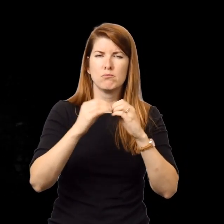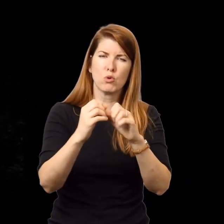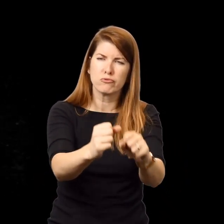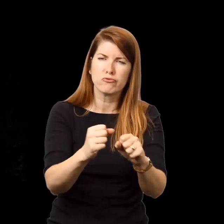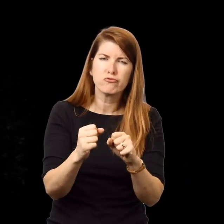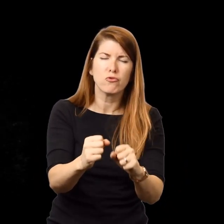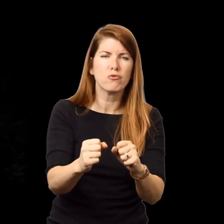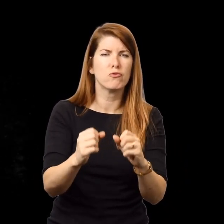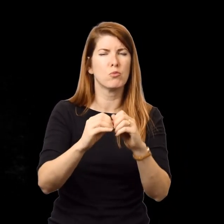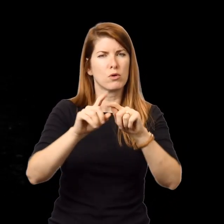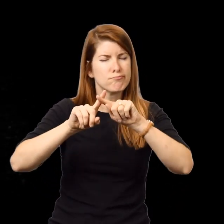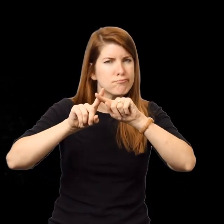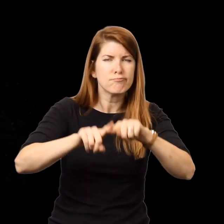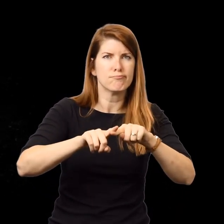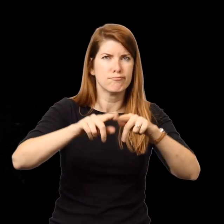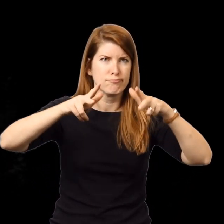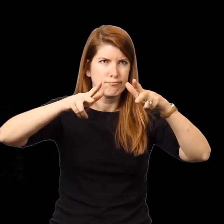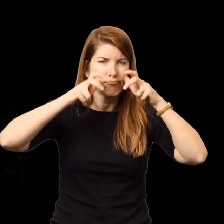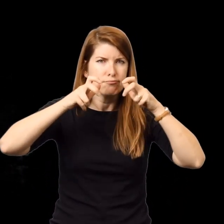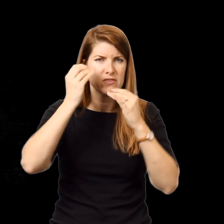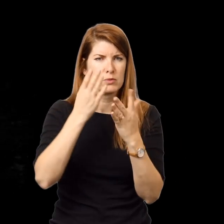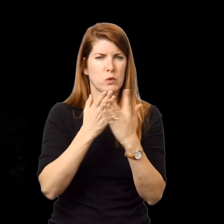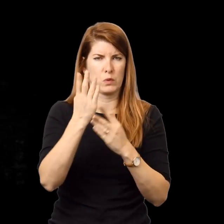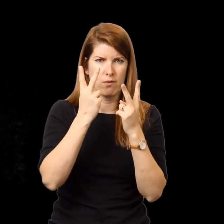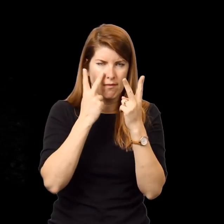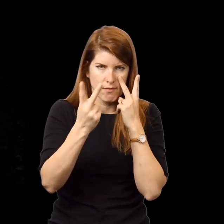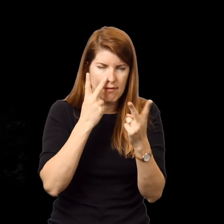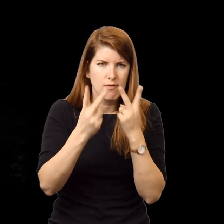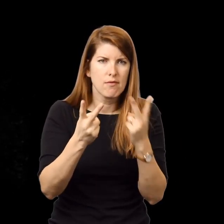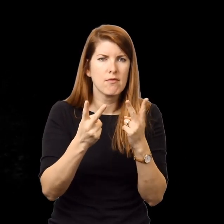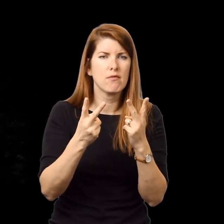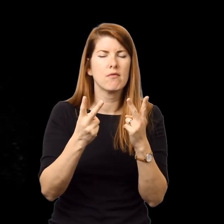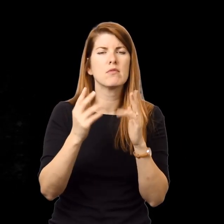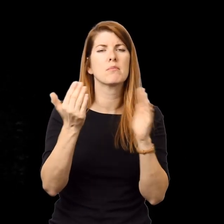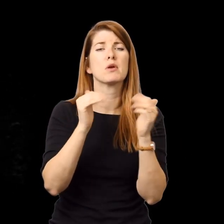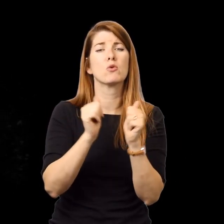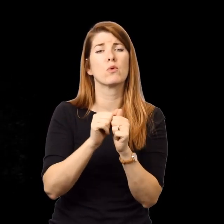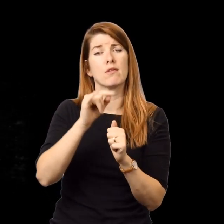They're much more dependent on taking information through their eyes than is a kid,